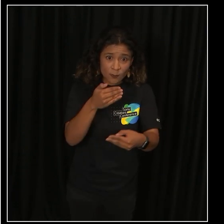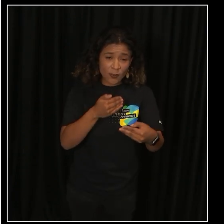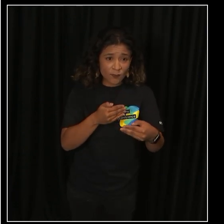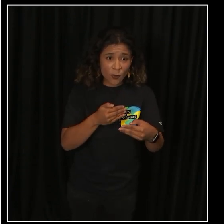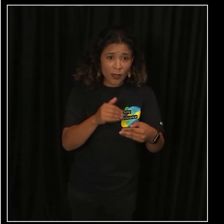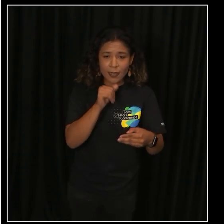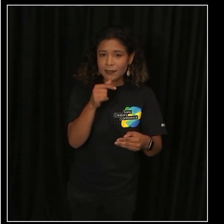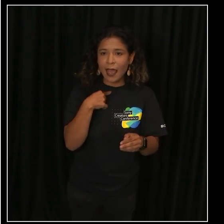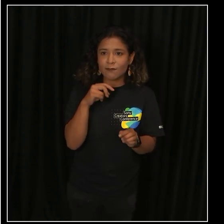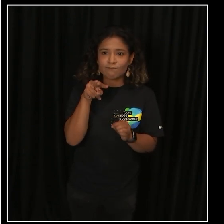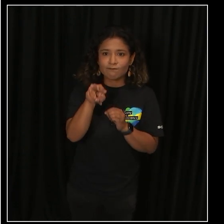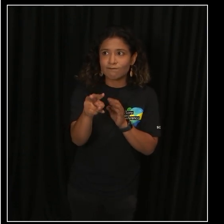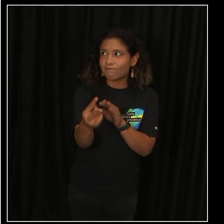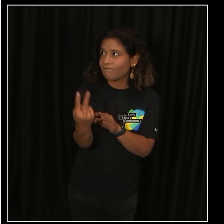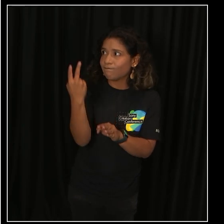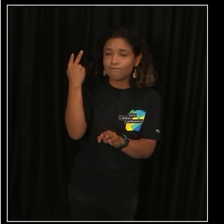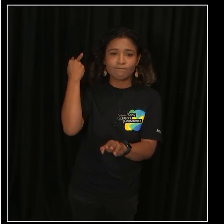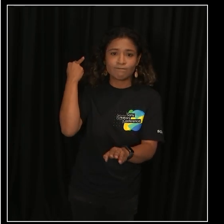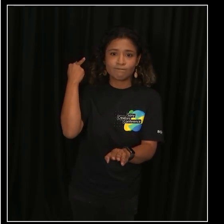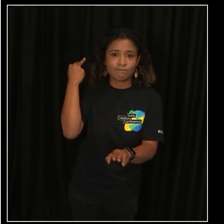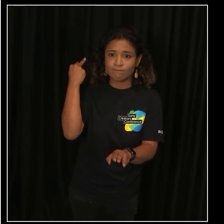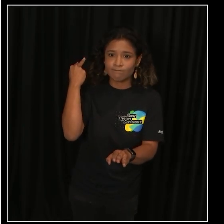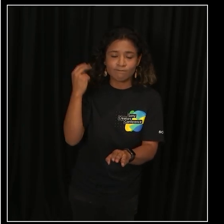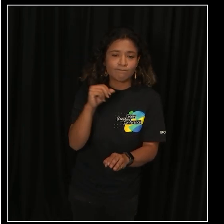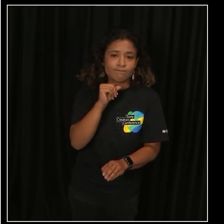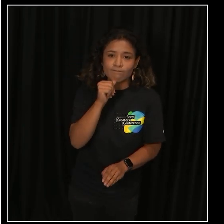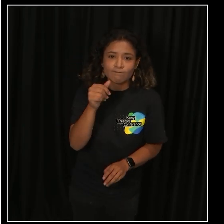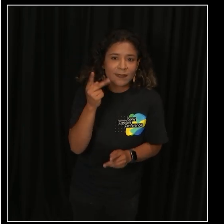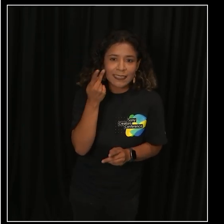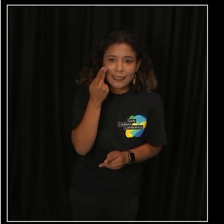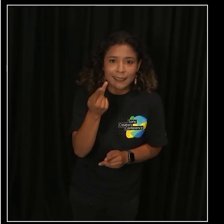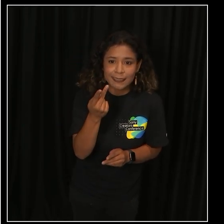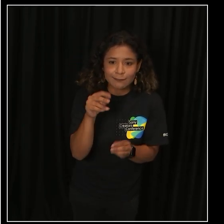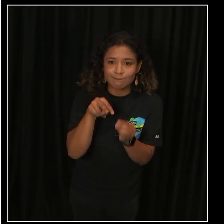This was because screen space and refraction that could not be used to achieve the Specular GI